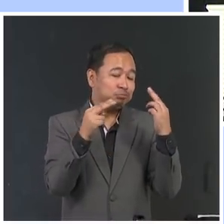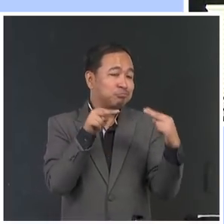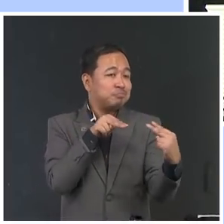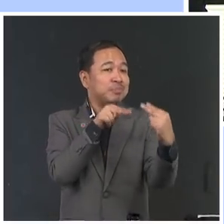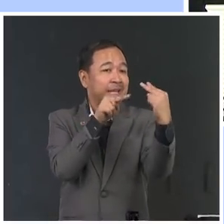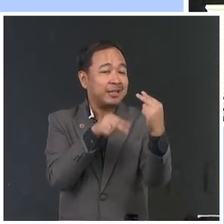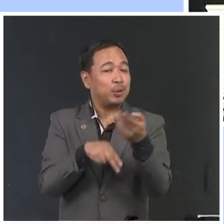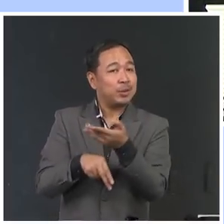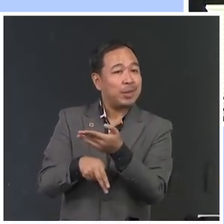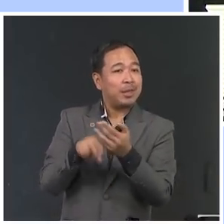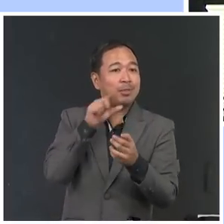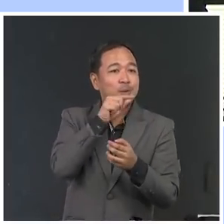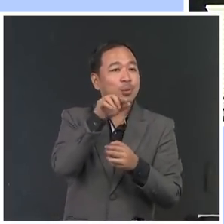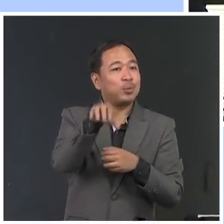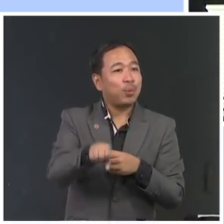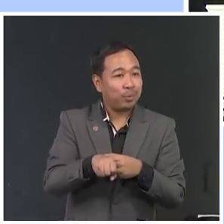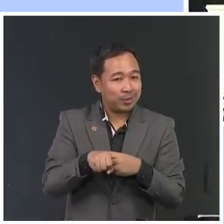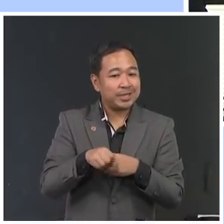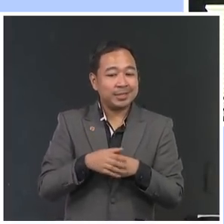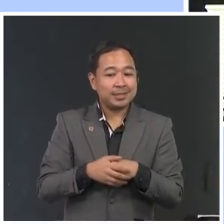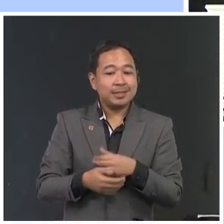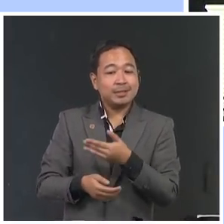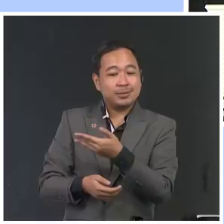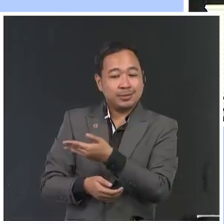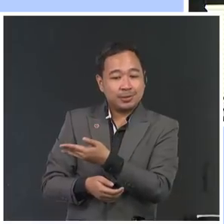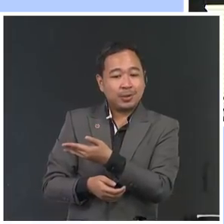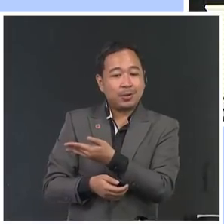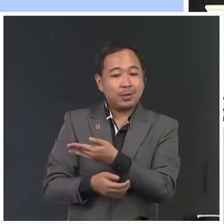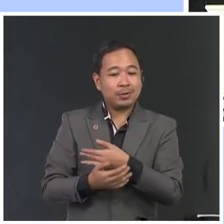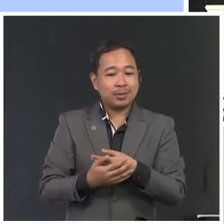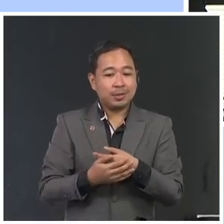So I would like to invite all of you to come to Tottori. Next slide.